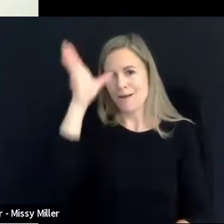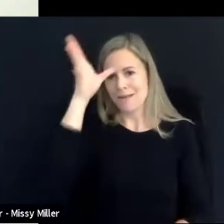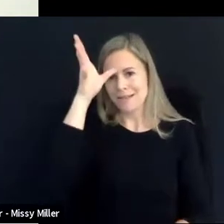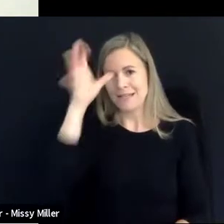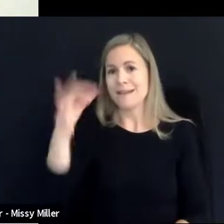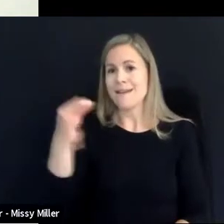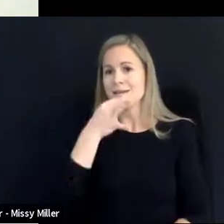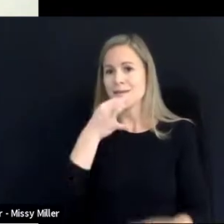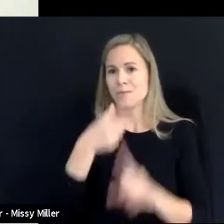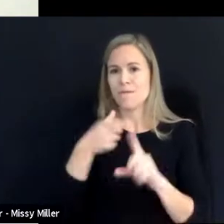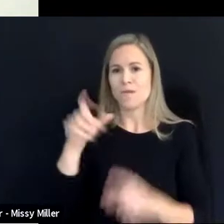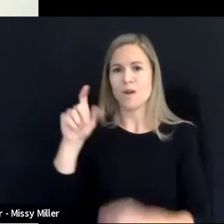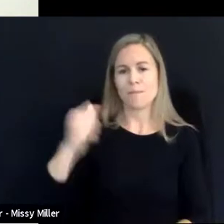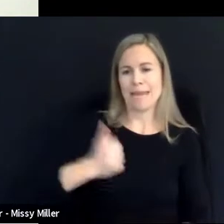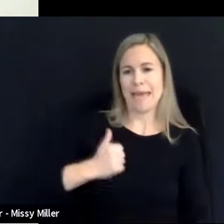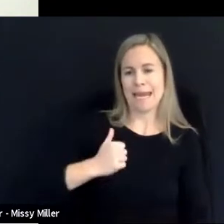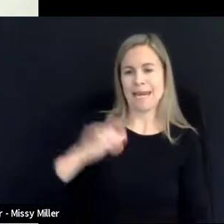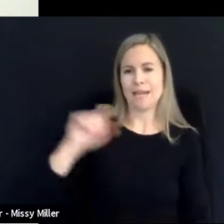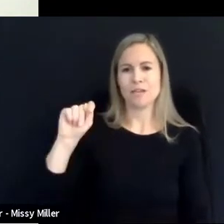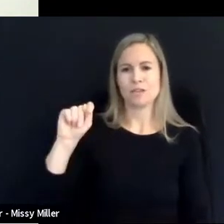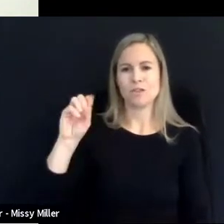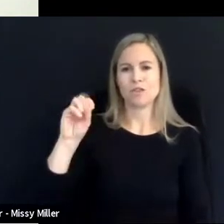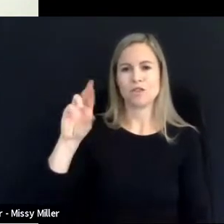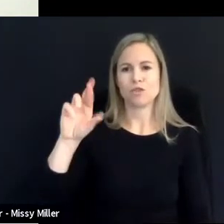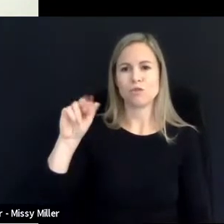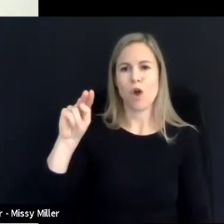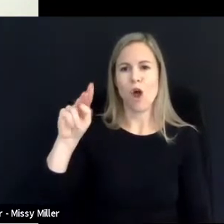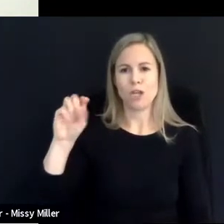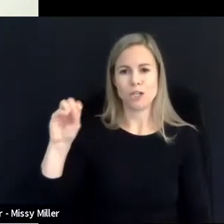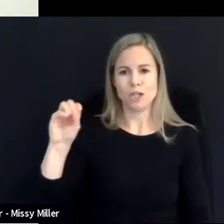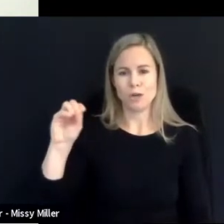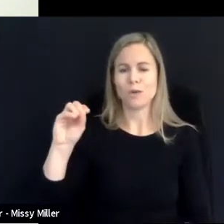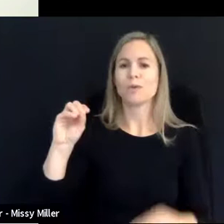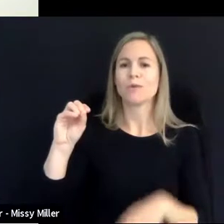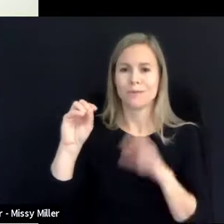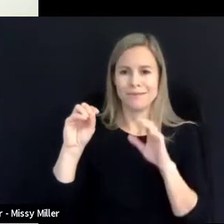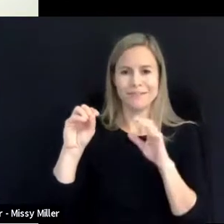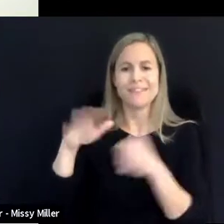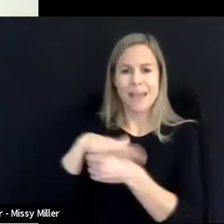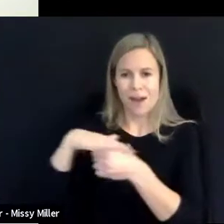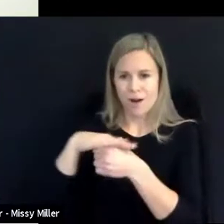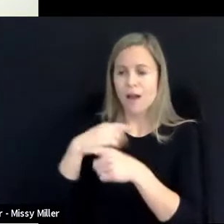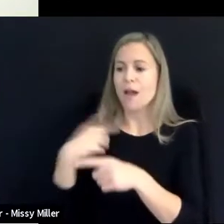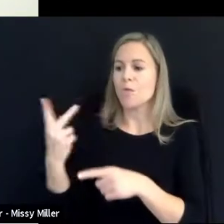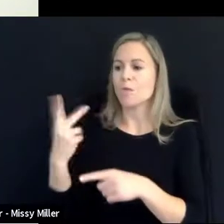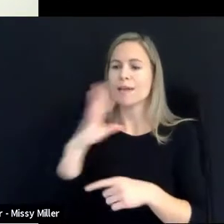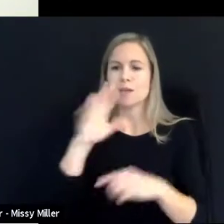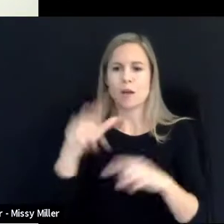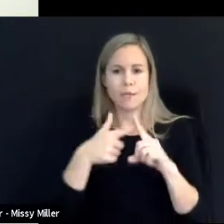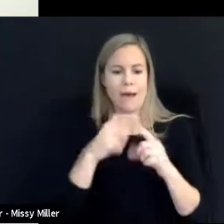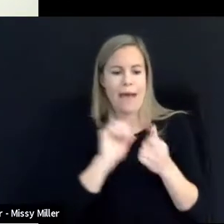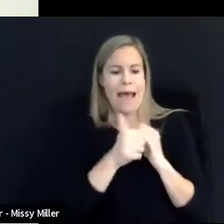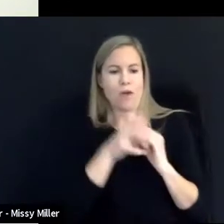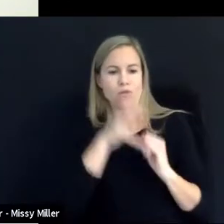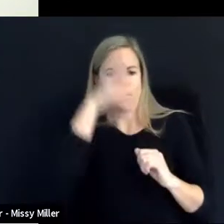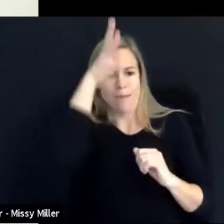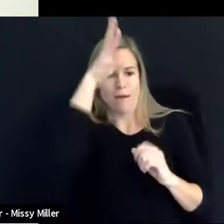We published together on parenting children who have severe disabilities. And this was her statement. And I really like it.